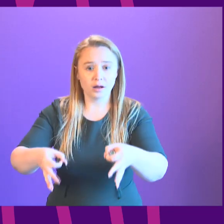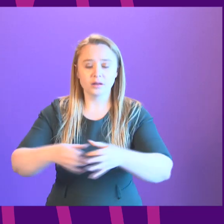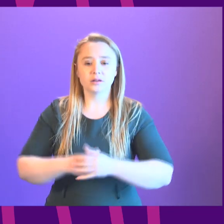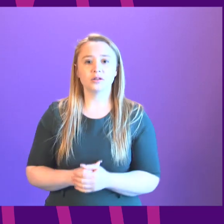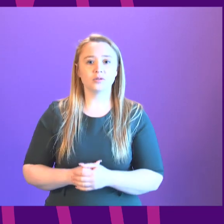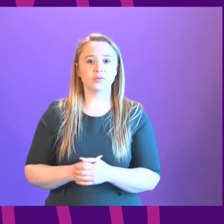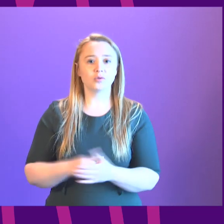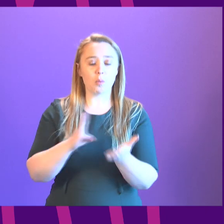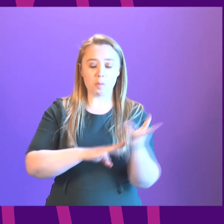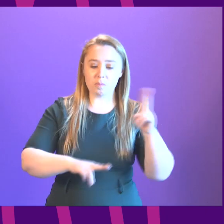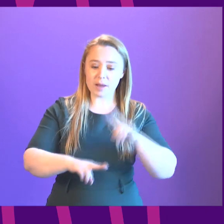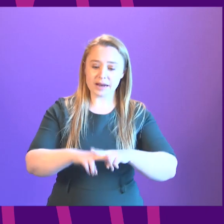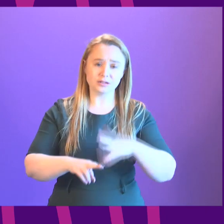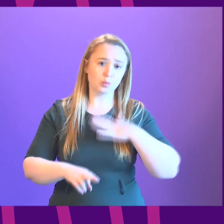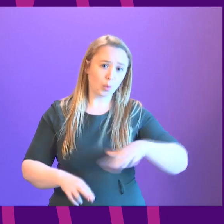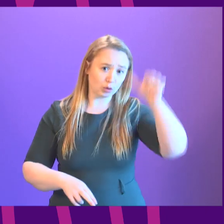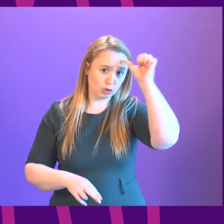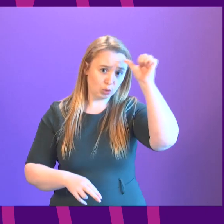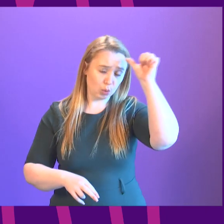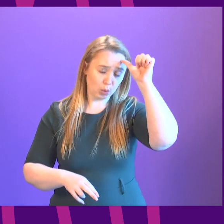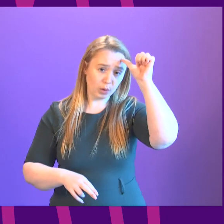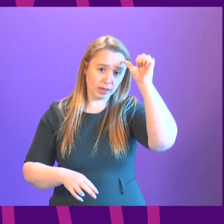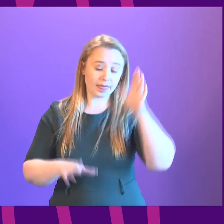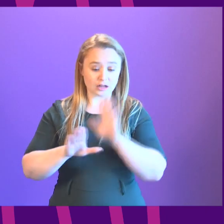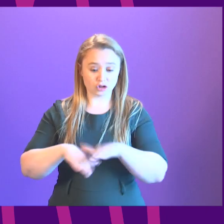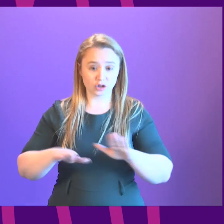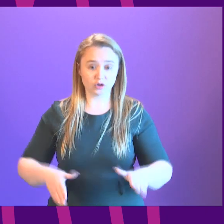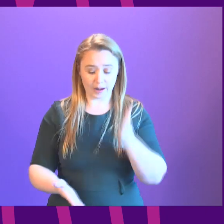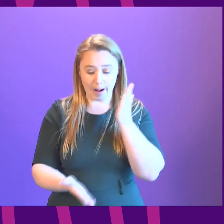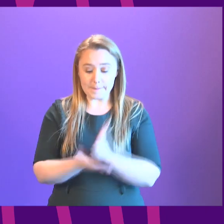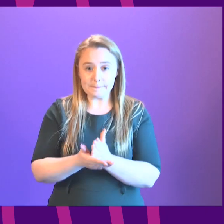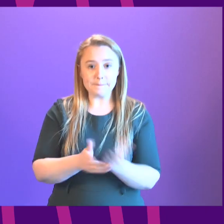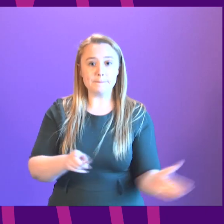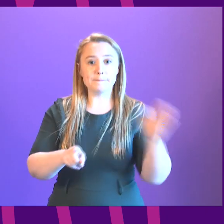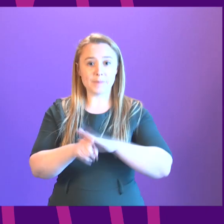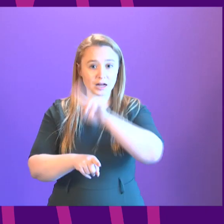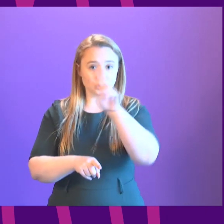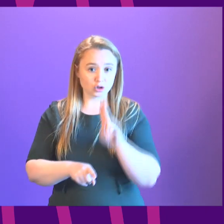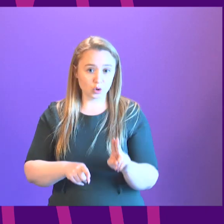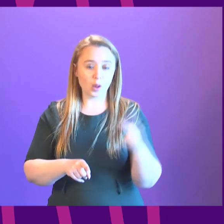an idea of how likely it is that children will return to classrooms from 18 January?